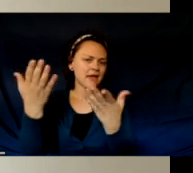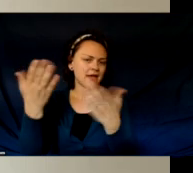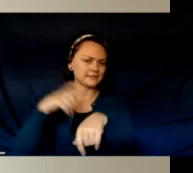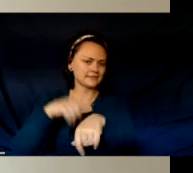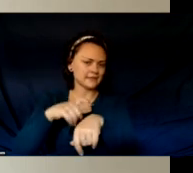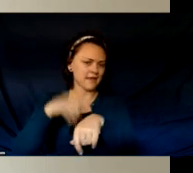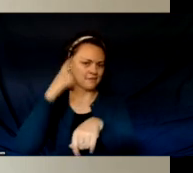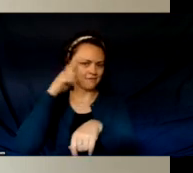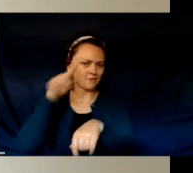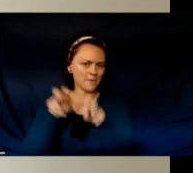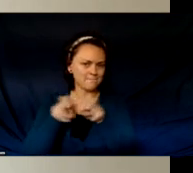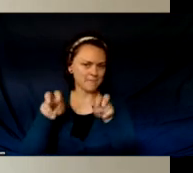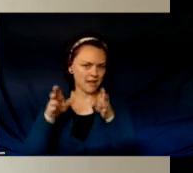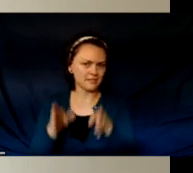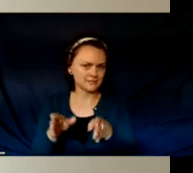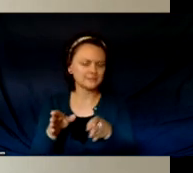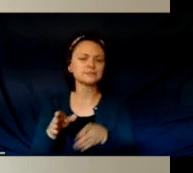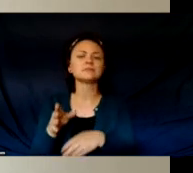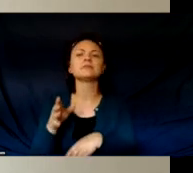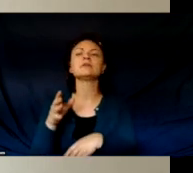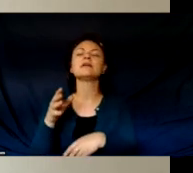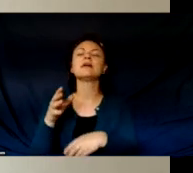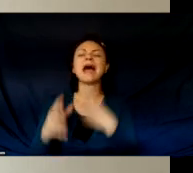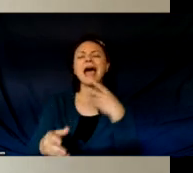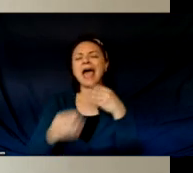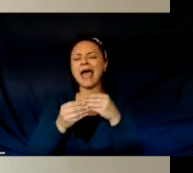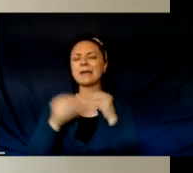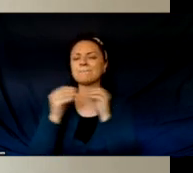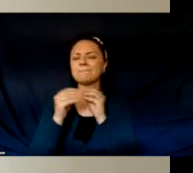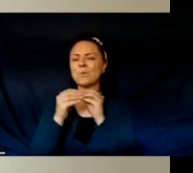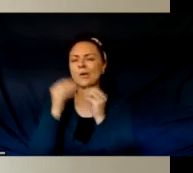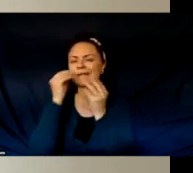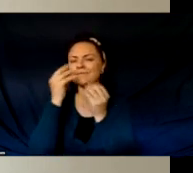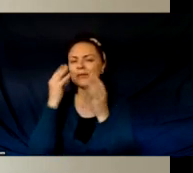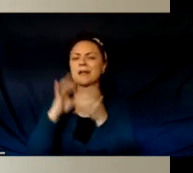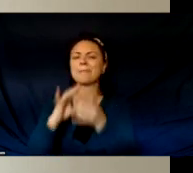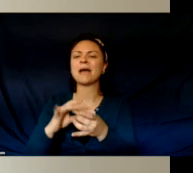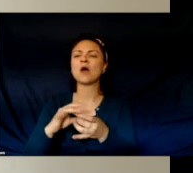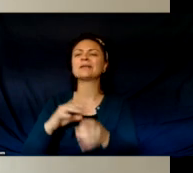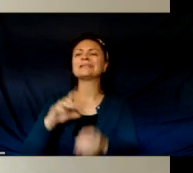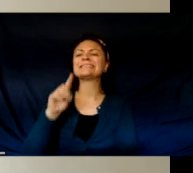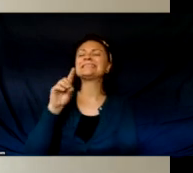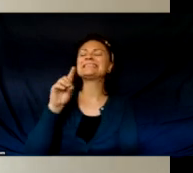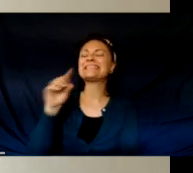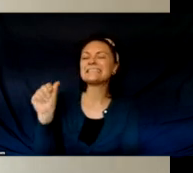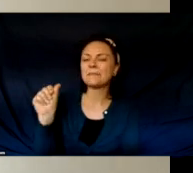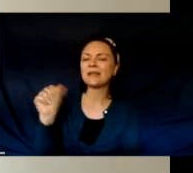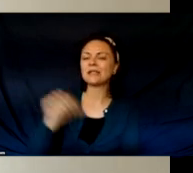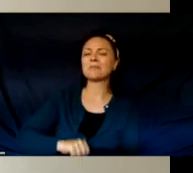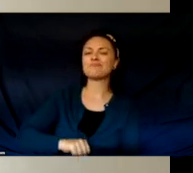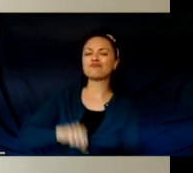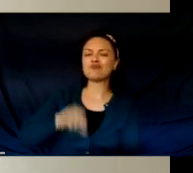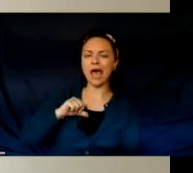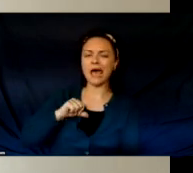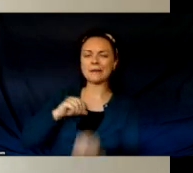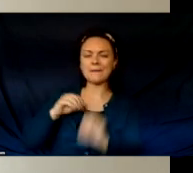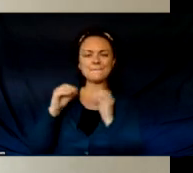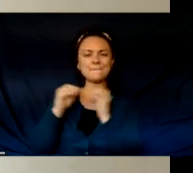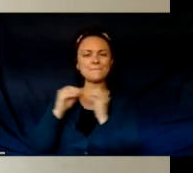if you would like, around how can disability pride be more visible within the public health research space?